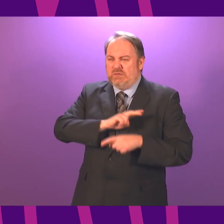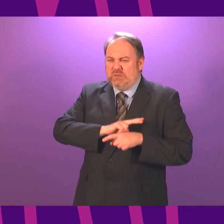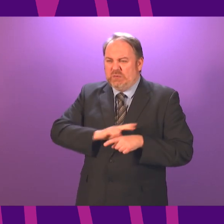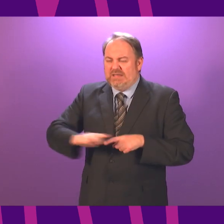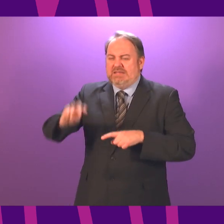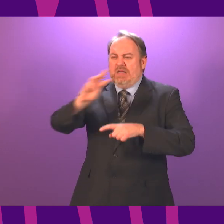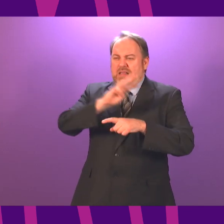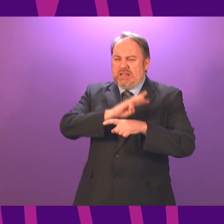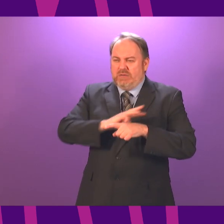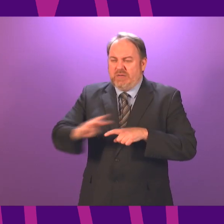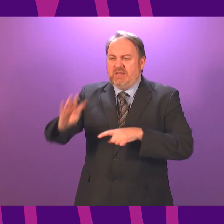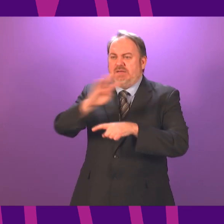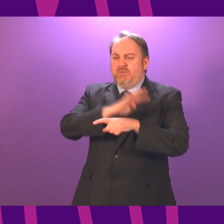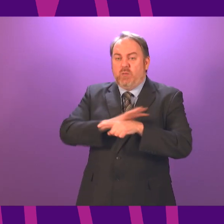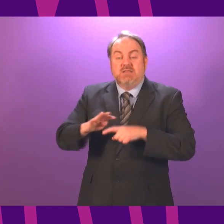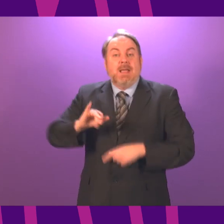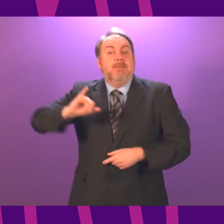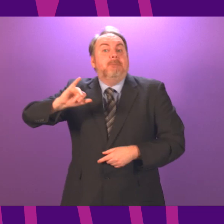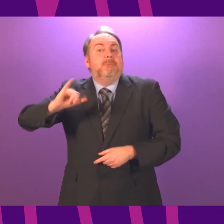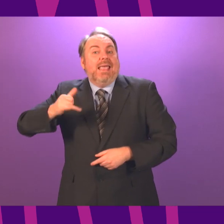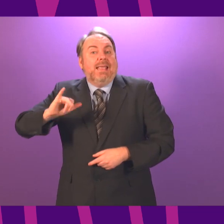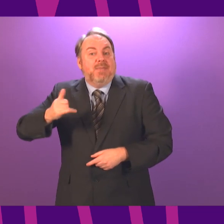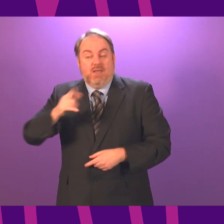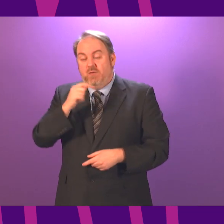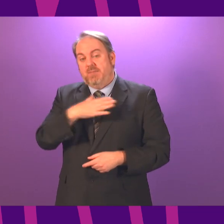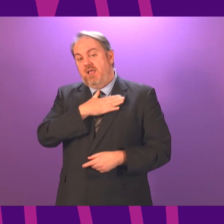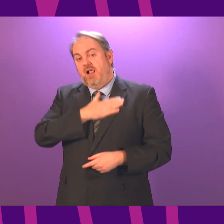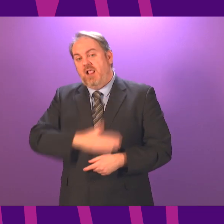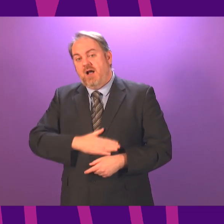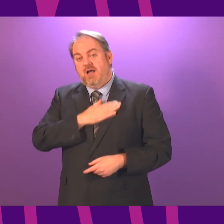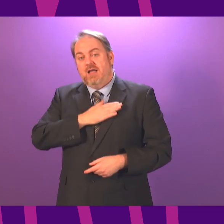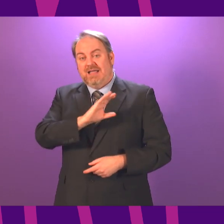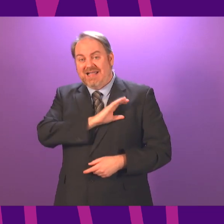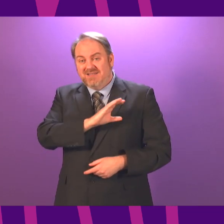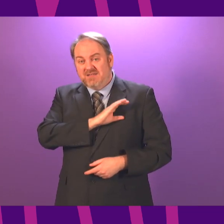a potential sign of lung cancer and advises them to contact their general practitioner.